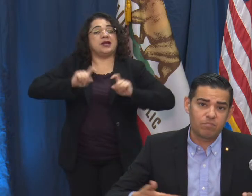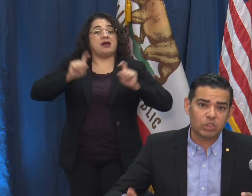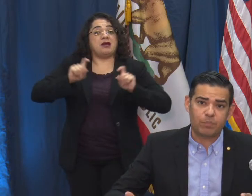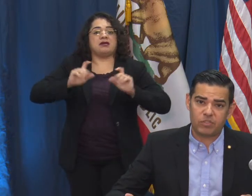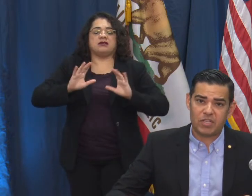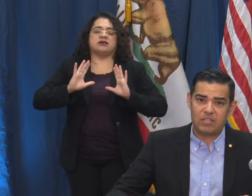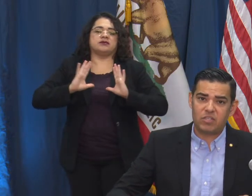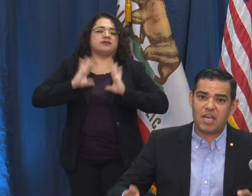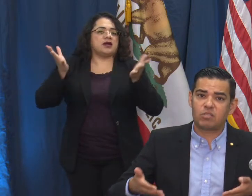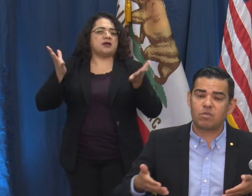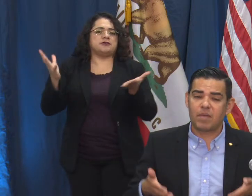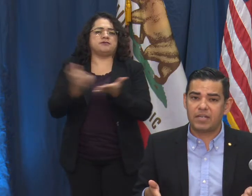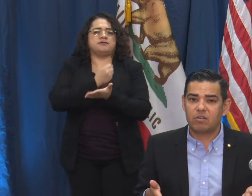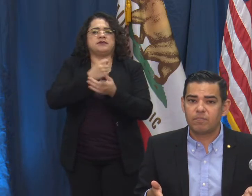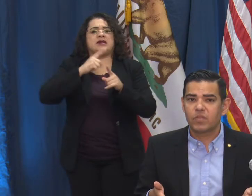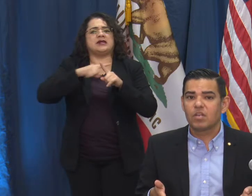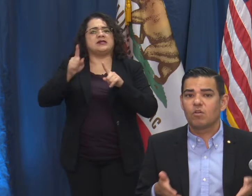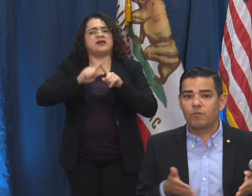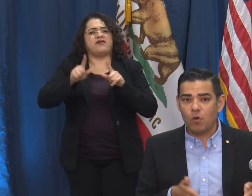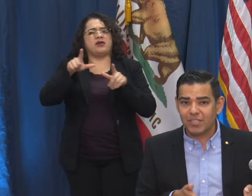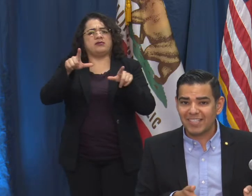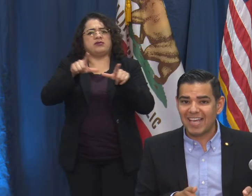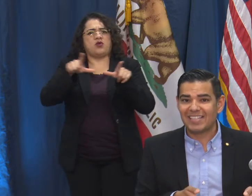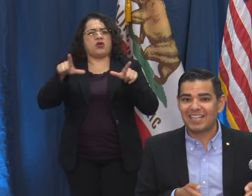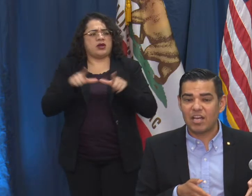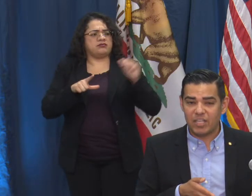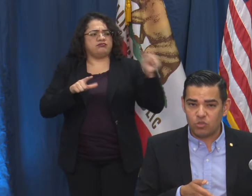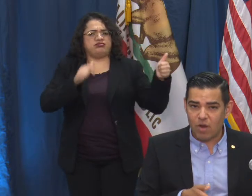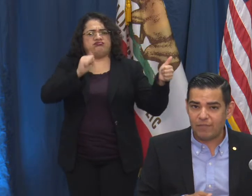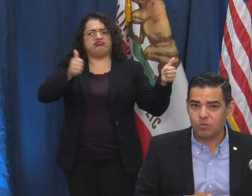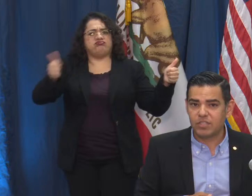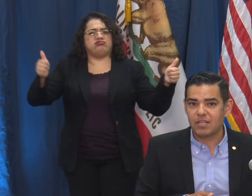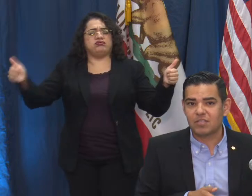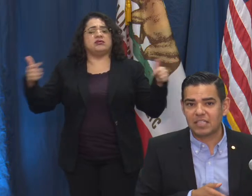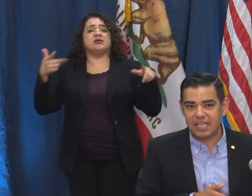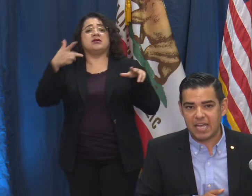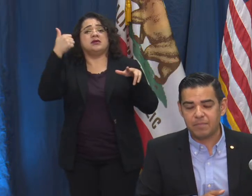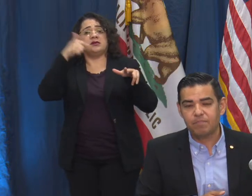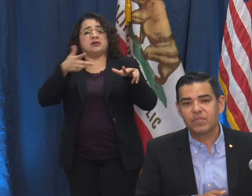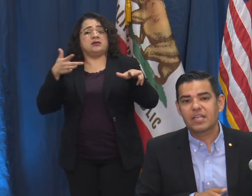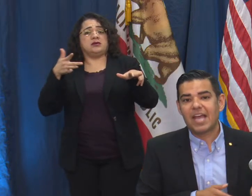multiple sites and as a reminder folks can get a drive-through test today at